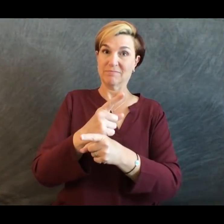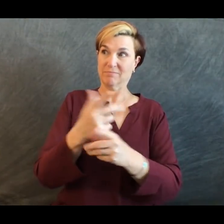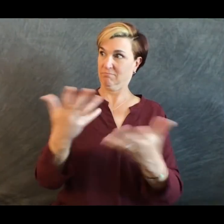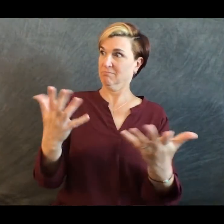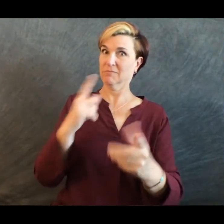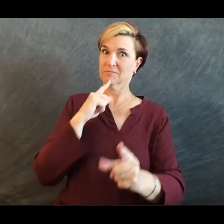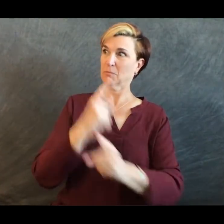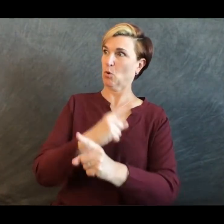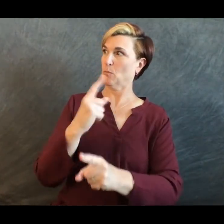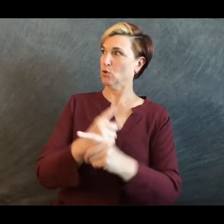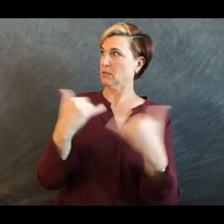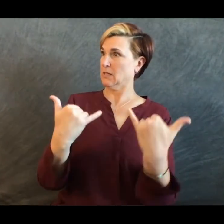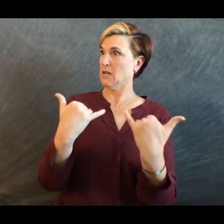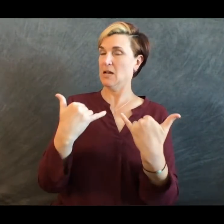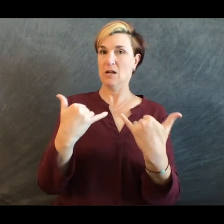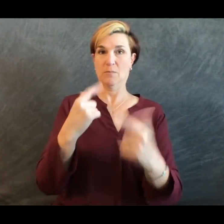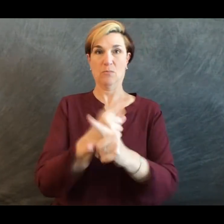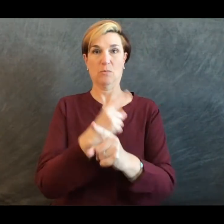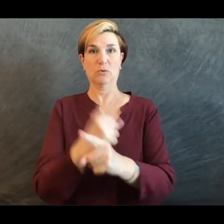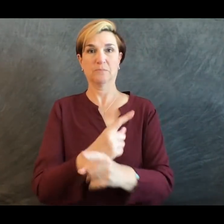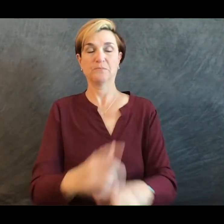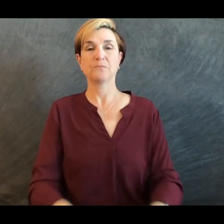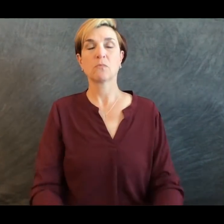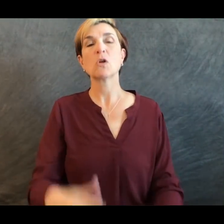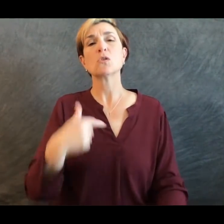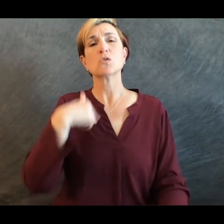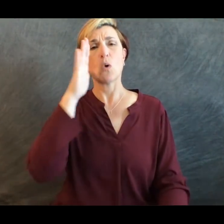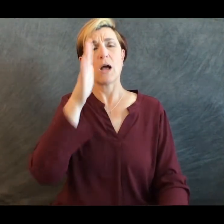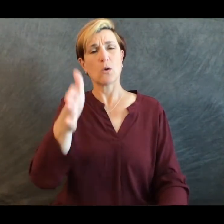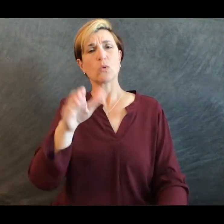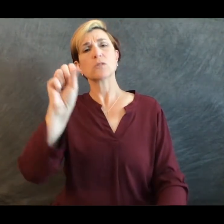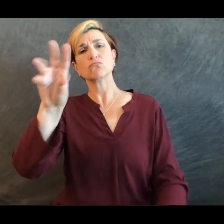on our ongoing efforts in the war against the invisible enemy before I do